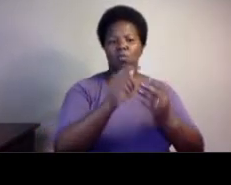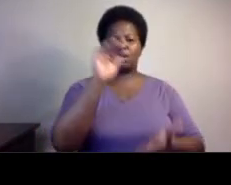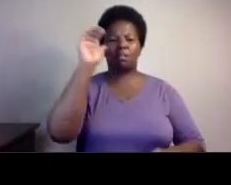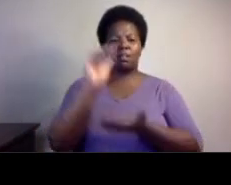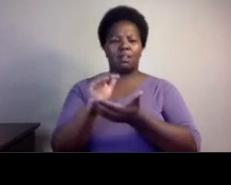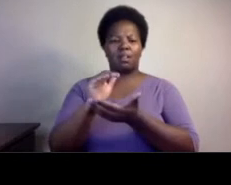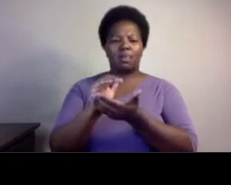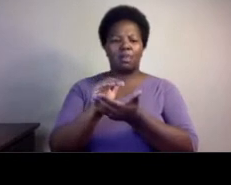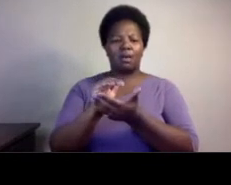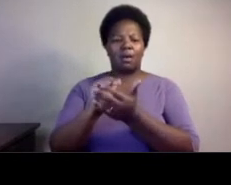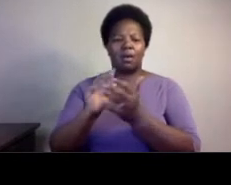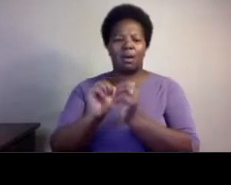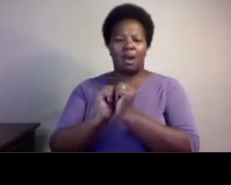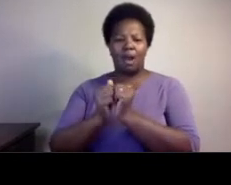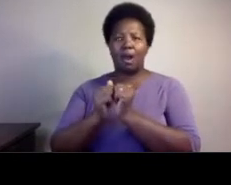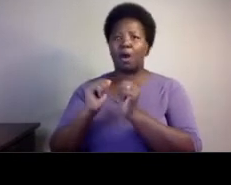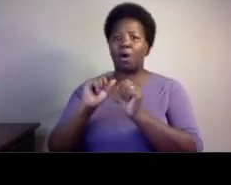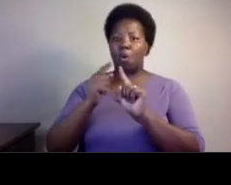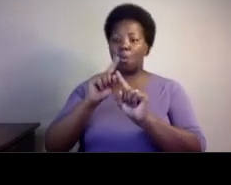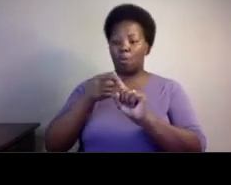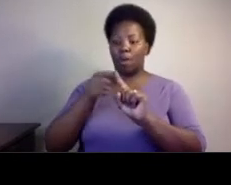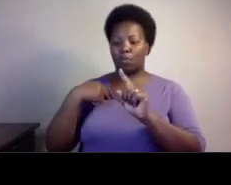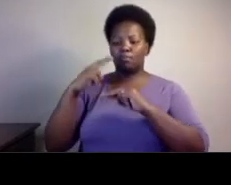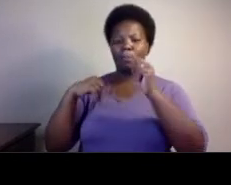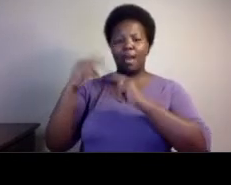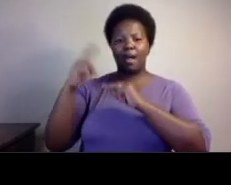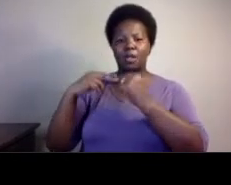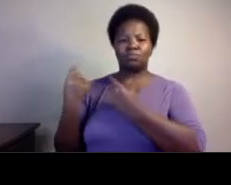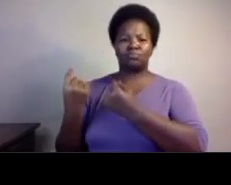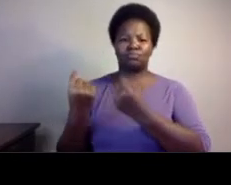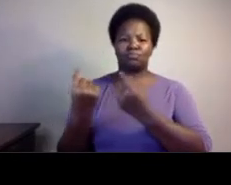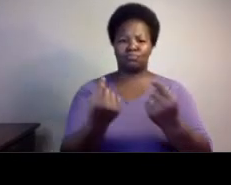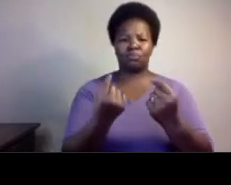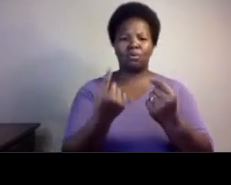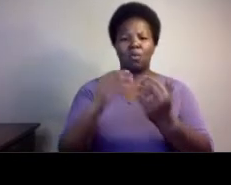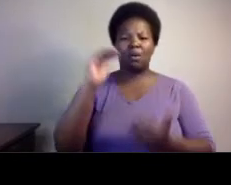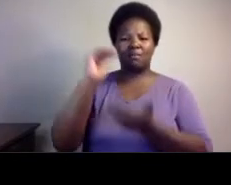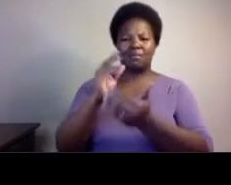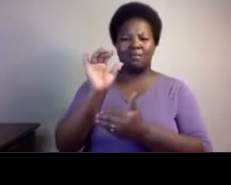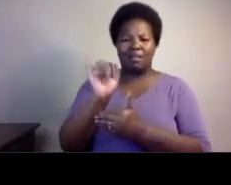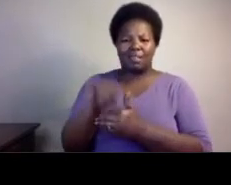that is anticipated which will most likely result in some additional delays during construction